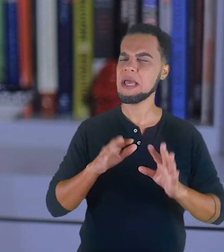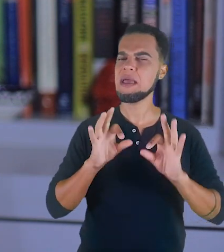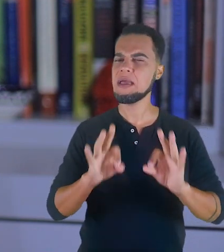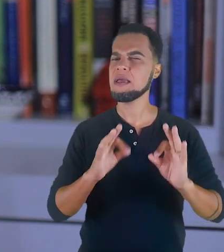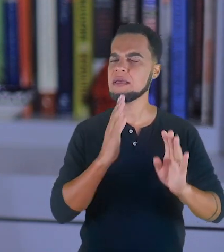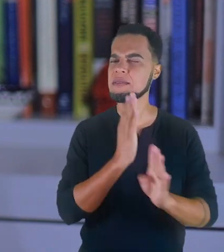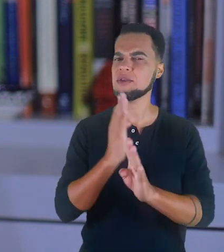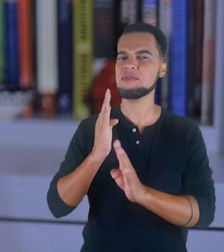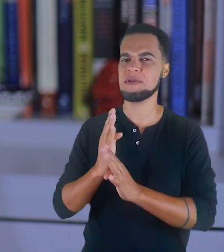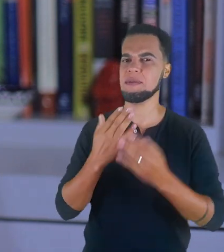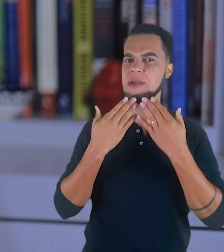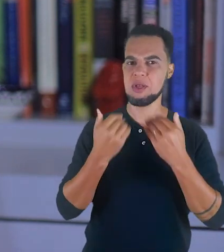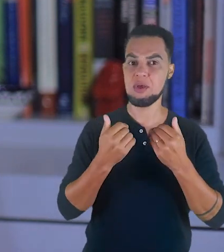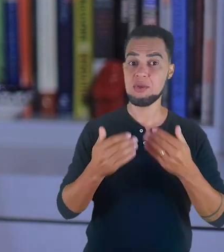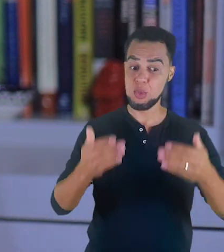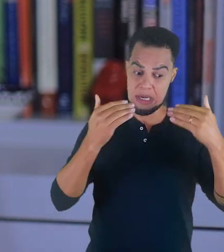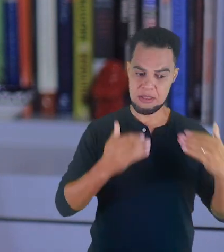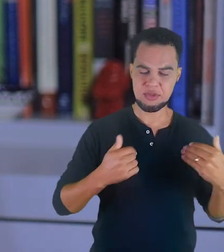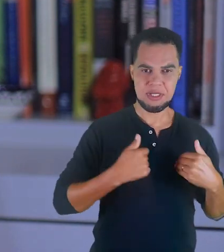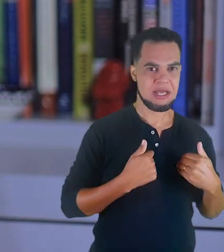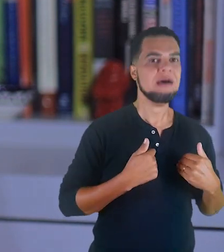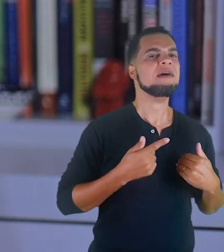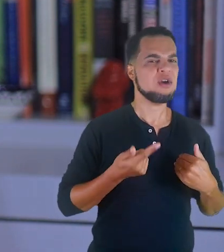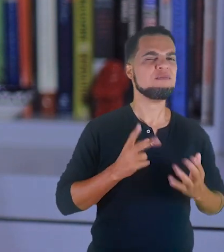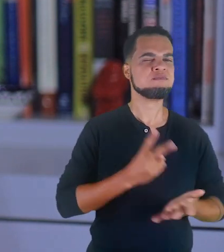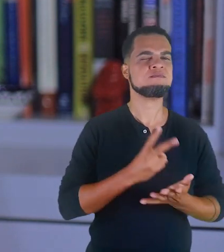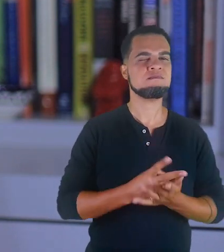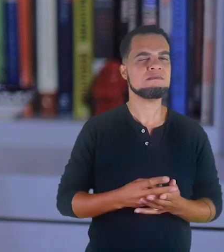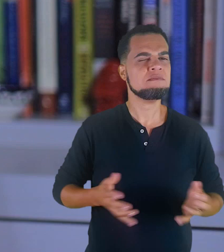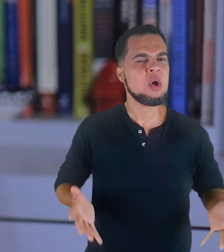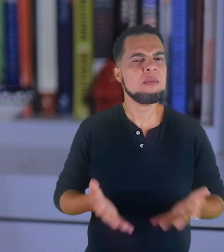And on this side, I don't intend to give up using love